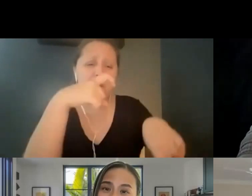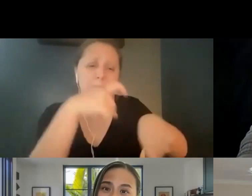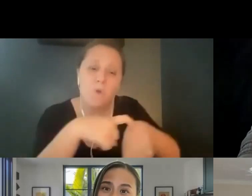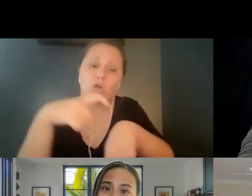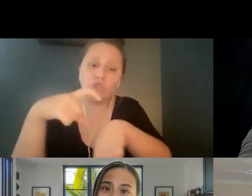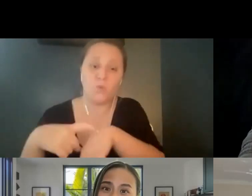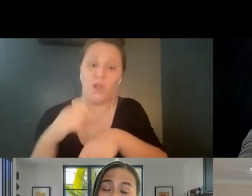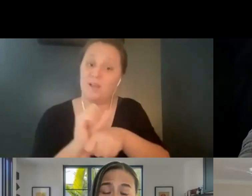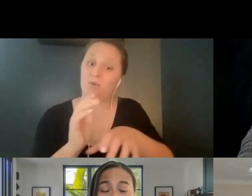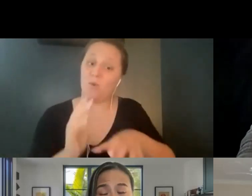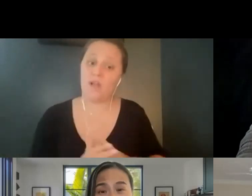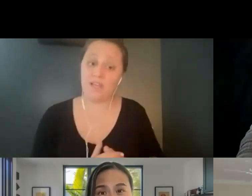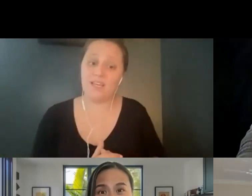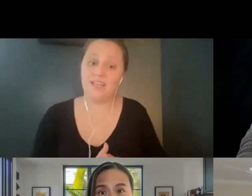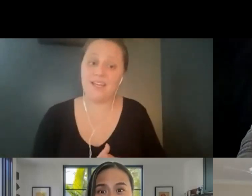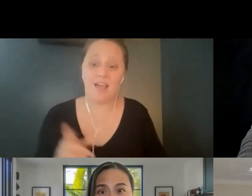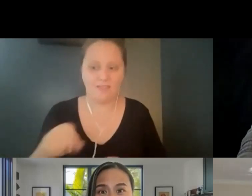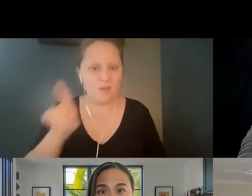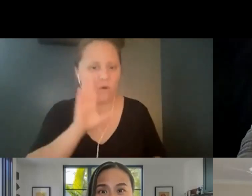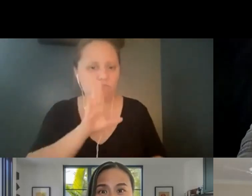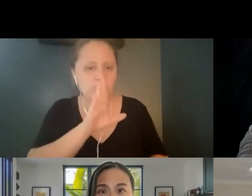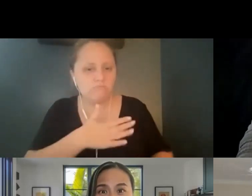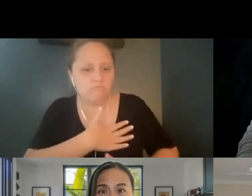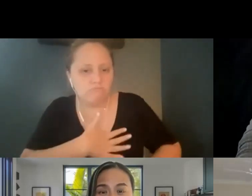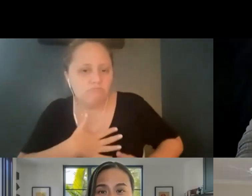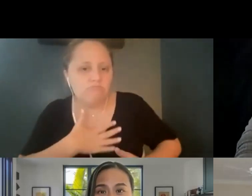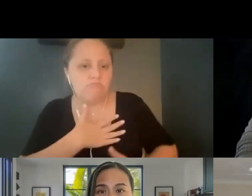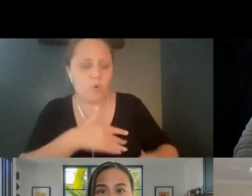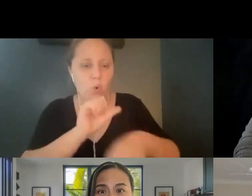that who really enjoy working and they will not stop until the task has been